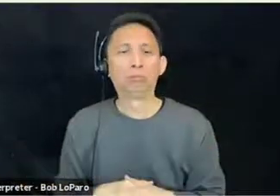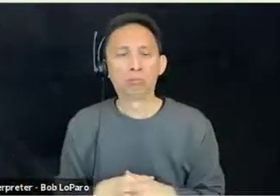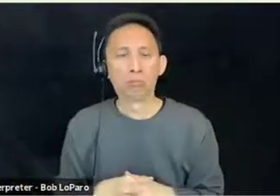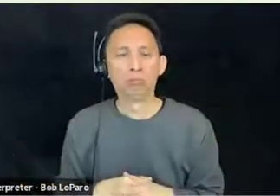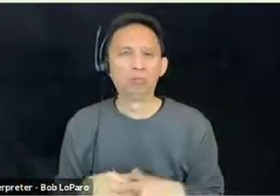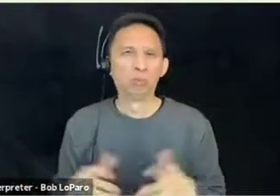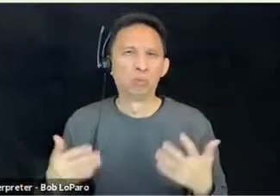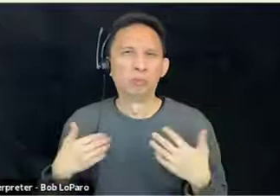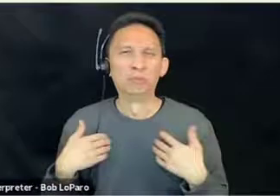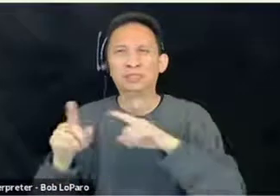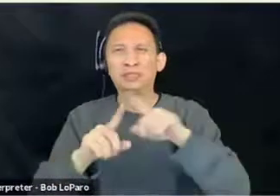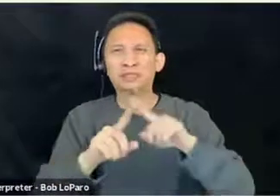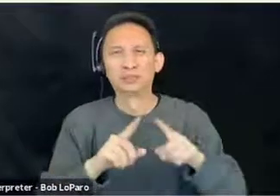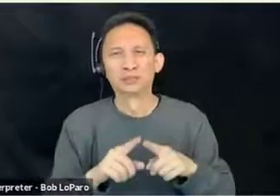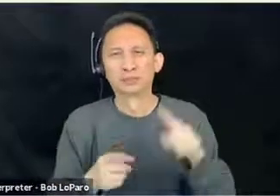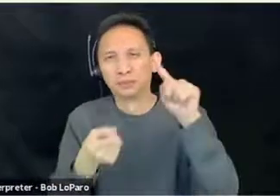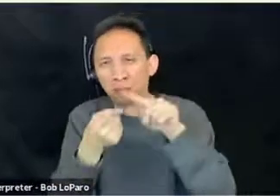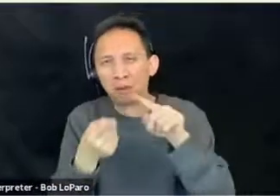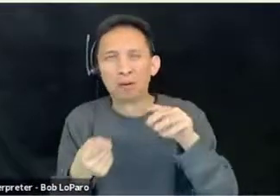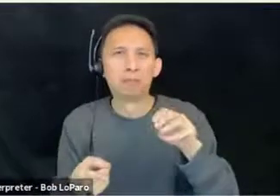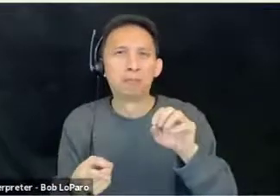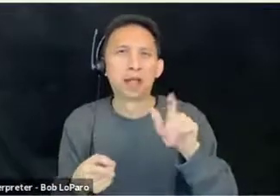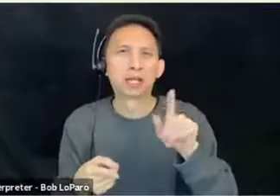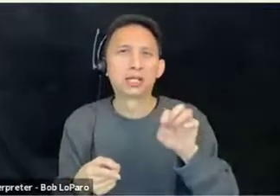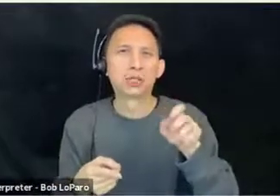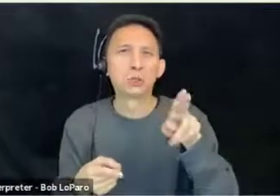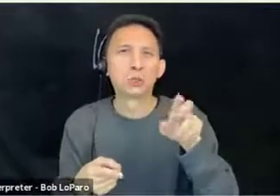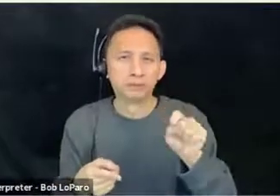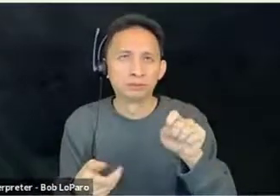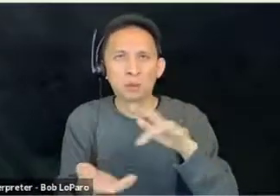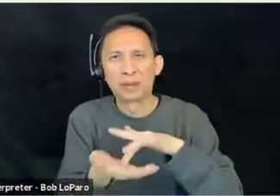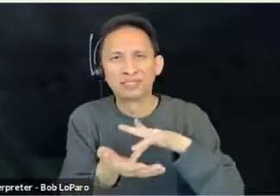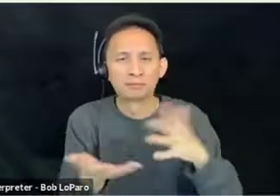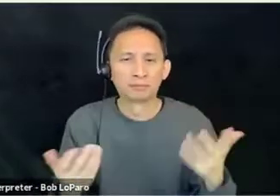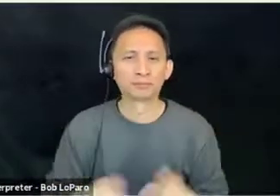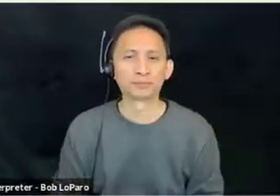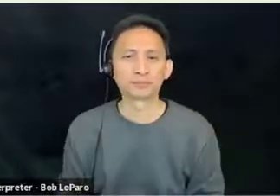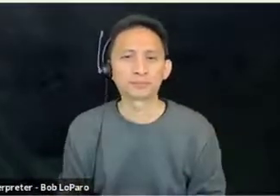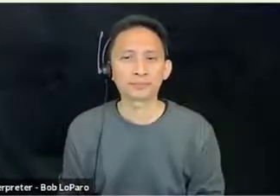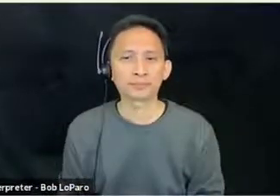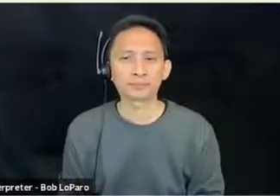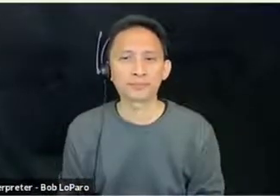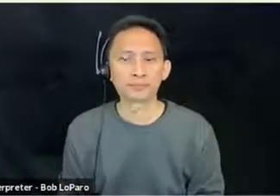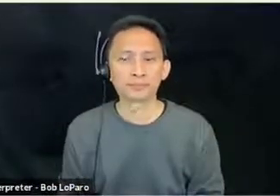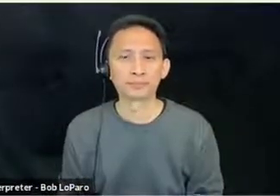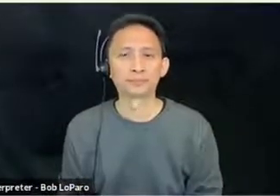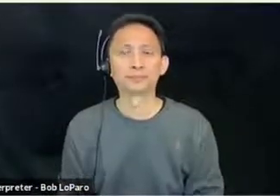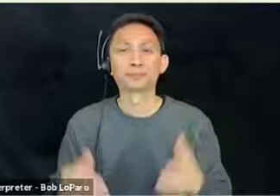or medications. And then beyond the mice,